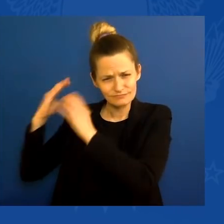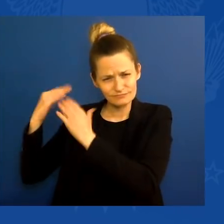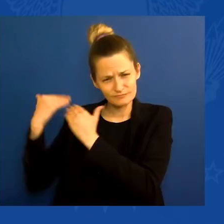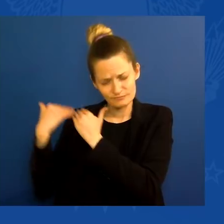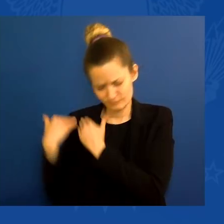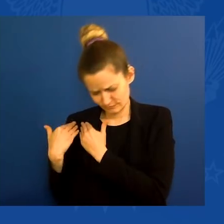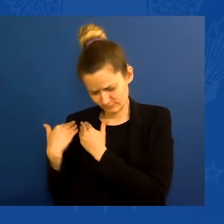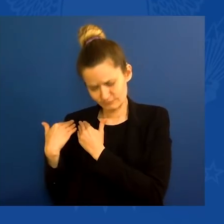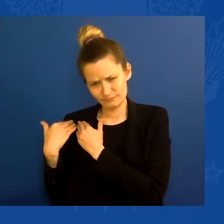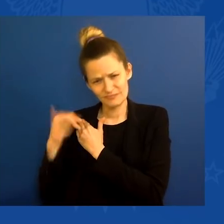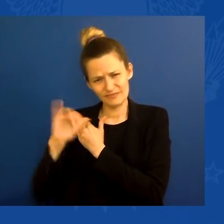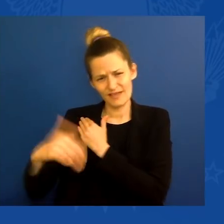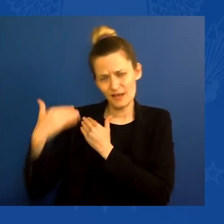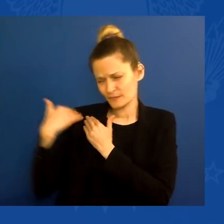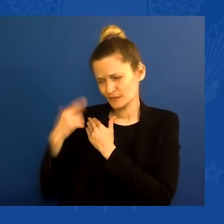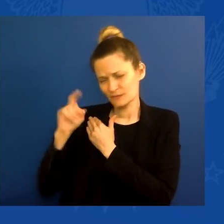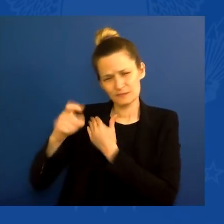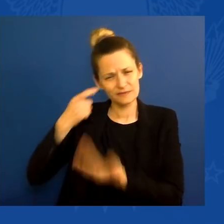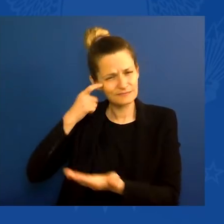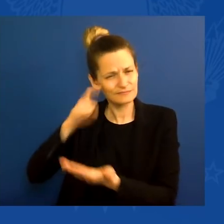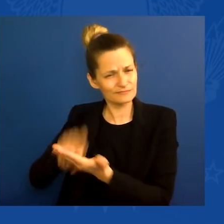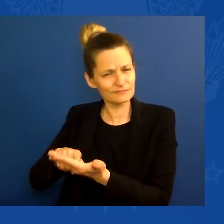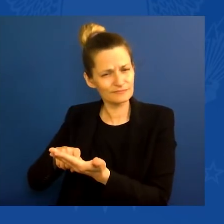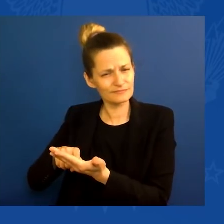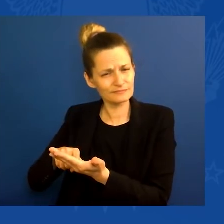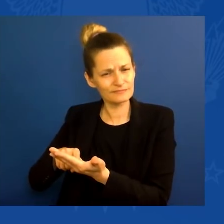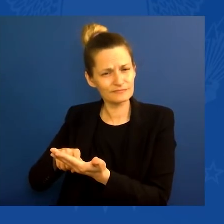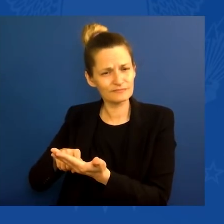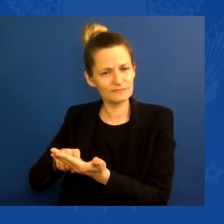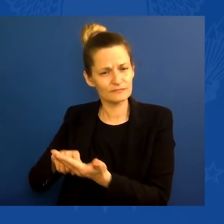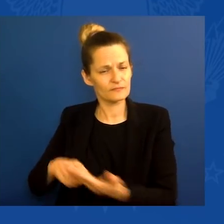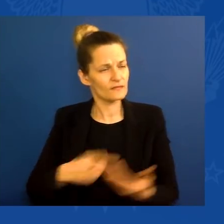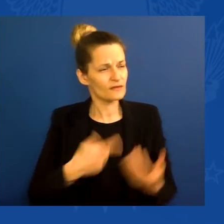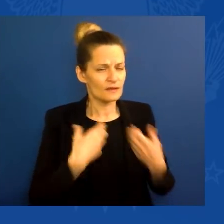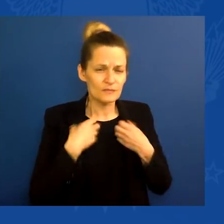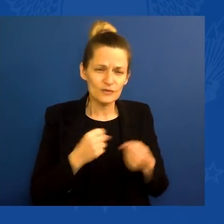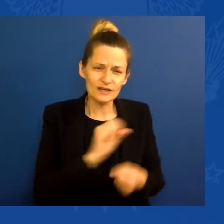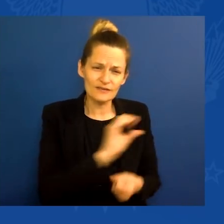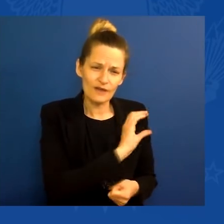their severely injured and protection of others. My friends, it is our responsibility and obligation